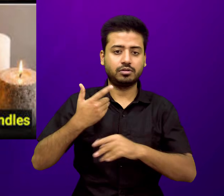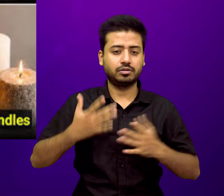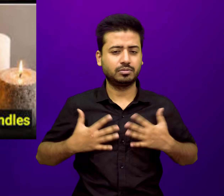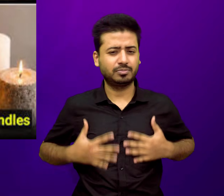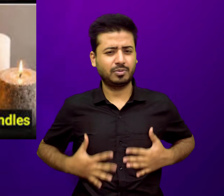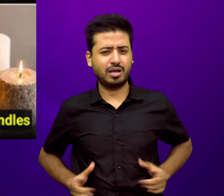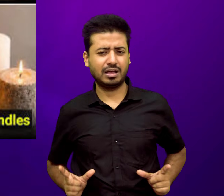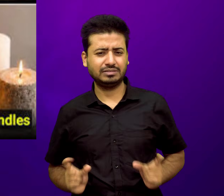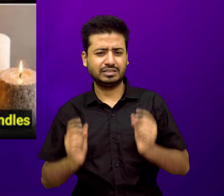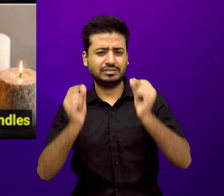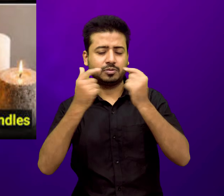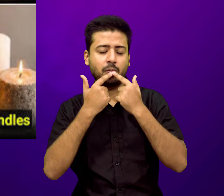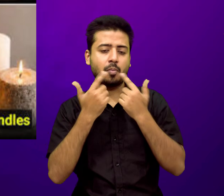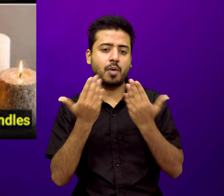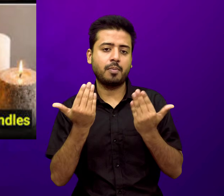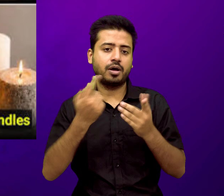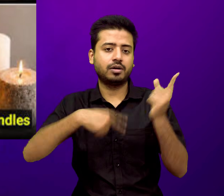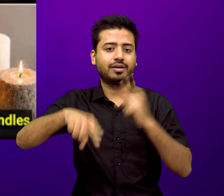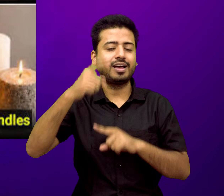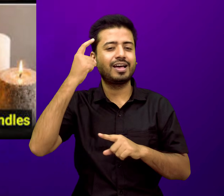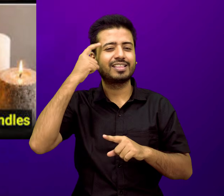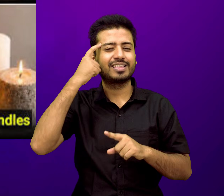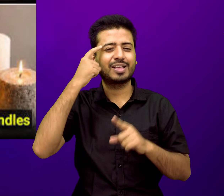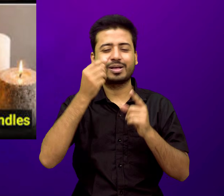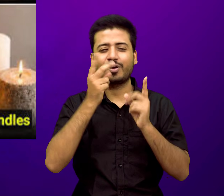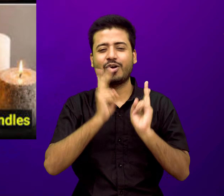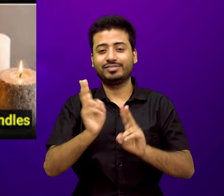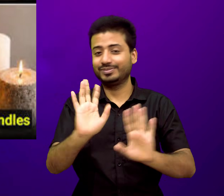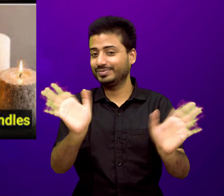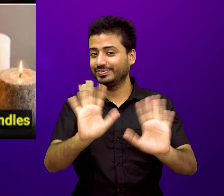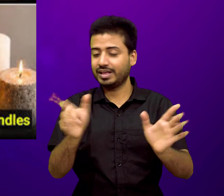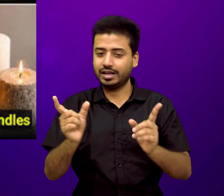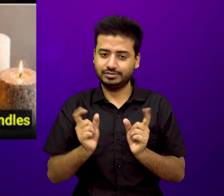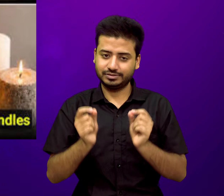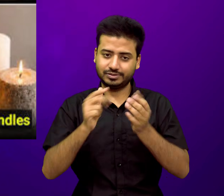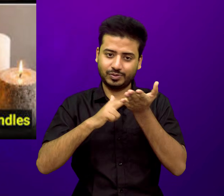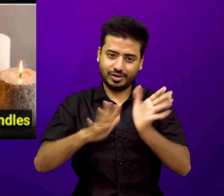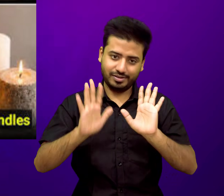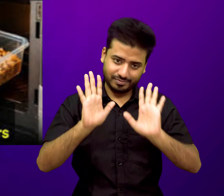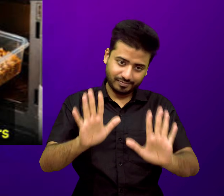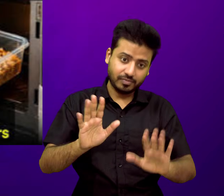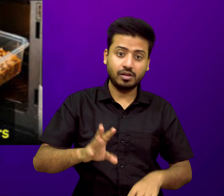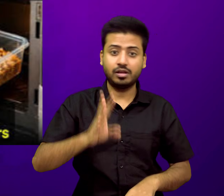but that flickering flame is essentially a tiny unvented combustion engine sitting in your living